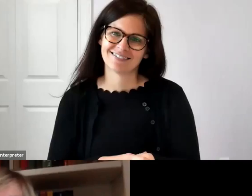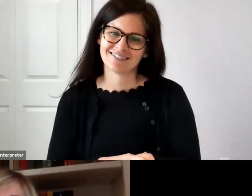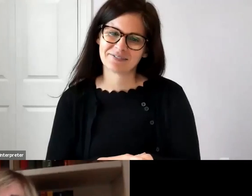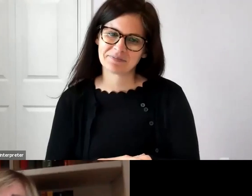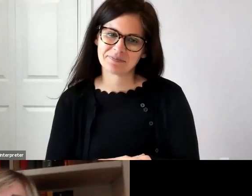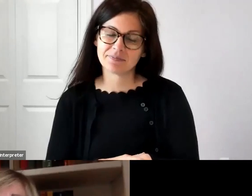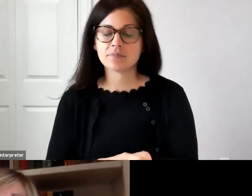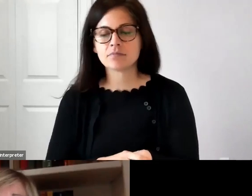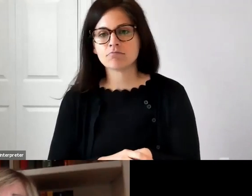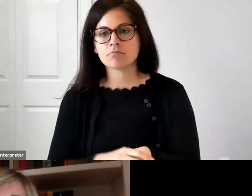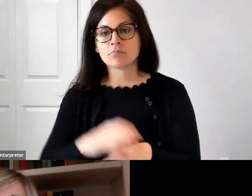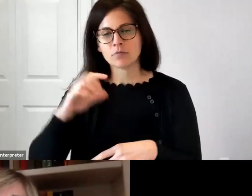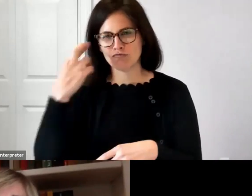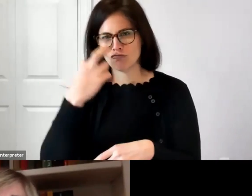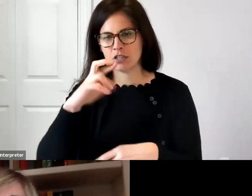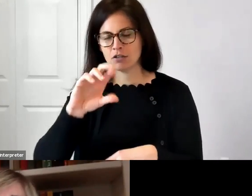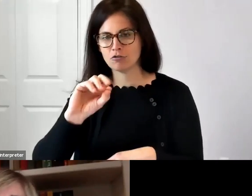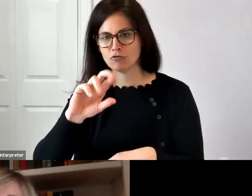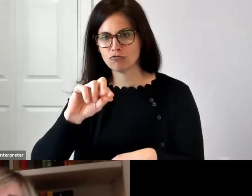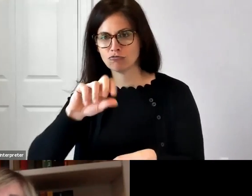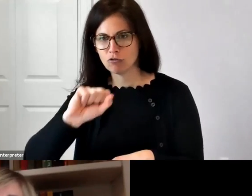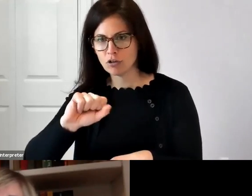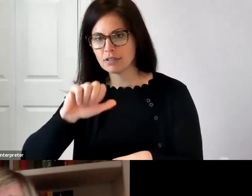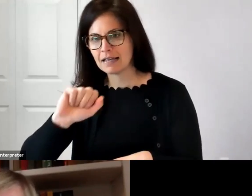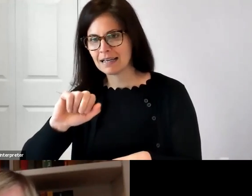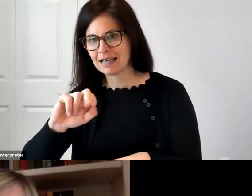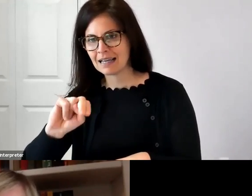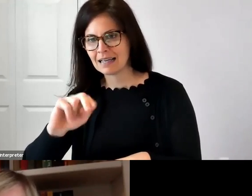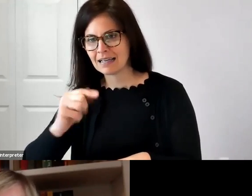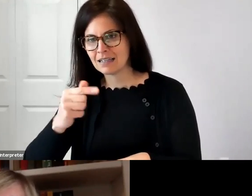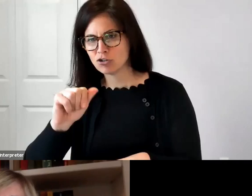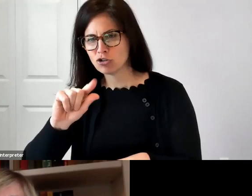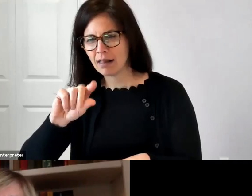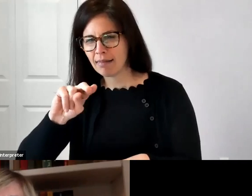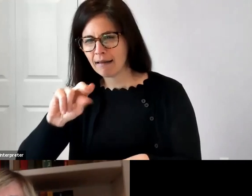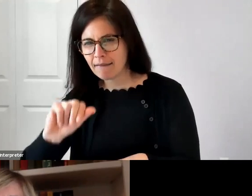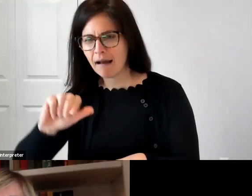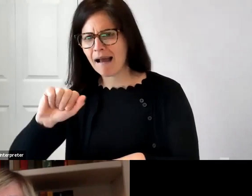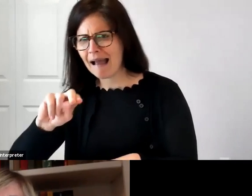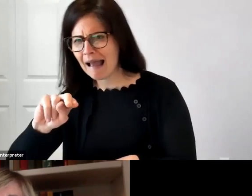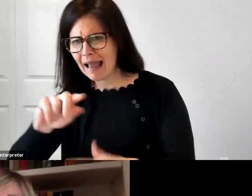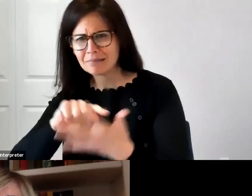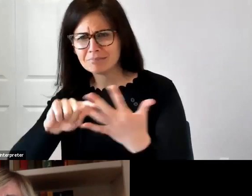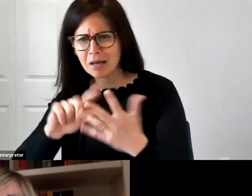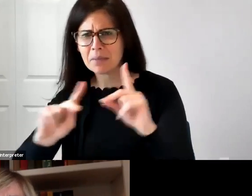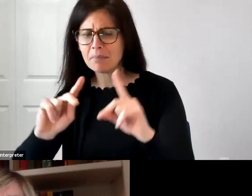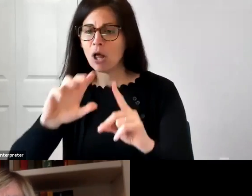Because, Charles and Angelina and Ann and a whole bunch of people at the Mass Cultural Council have been thinking long and hard